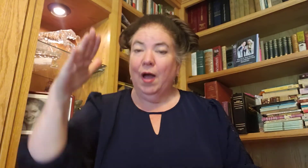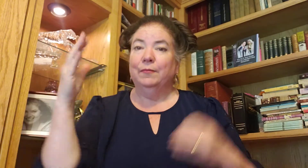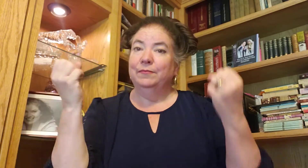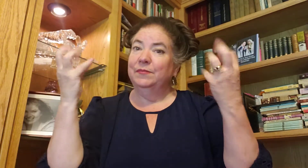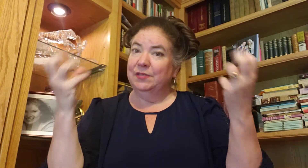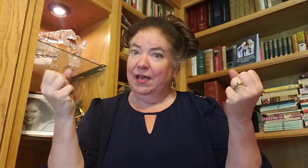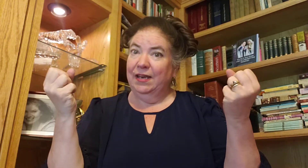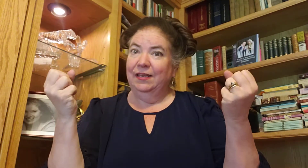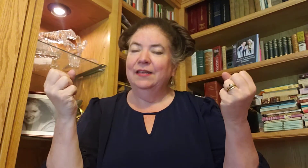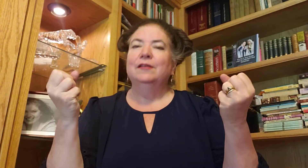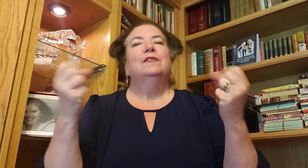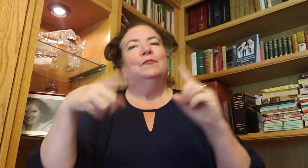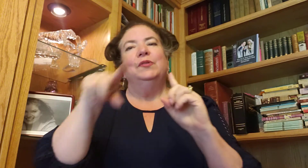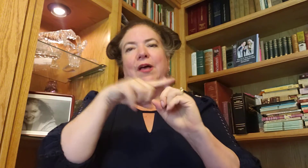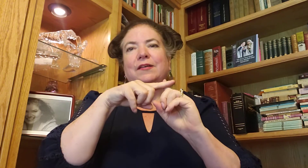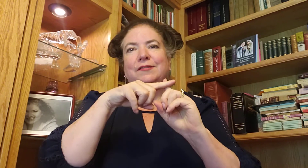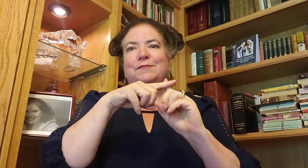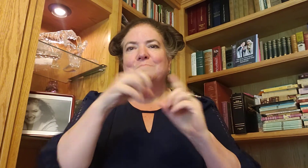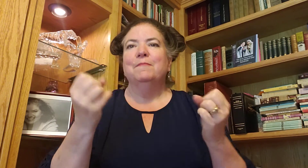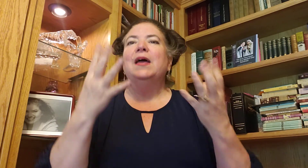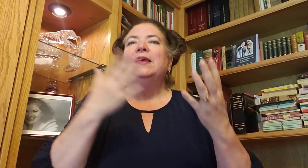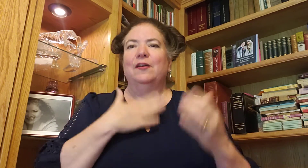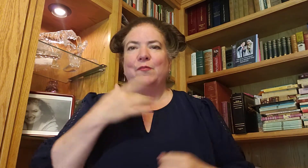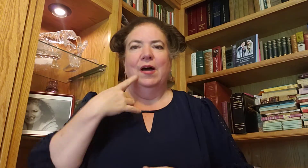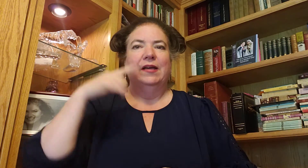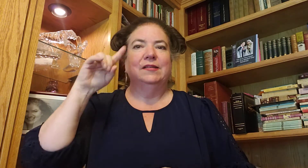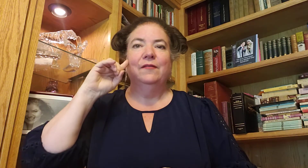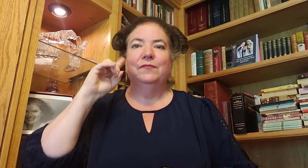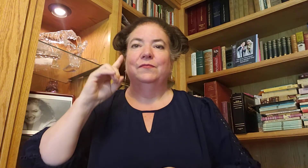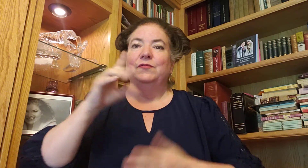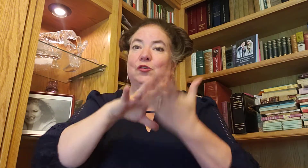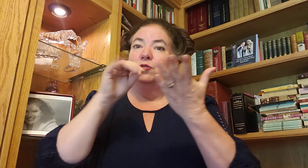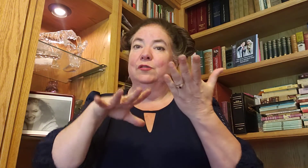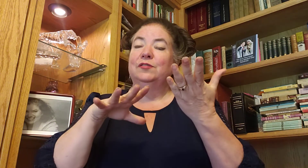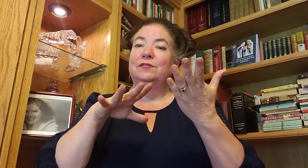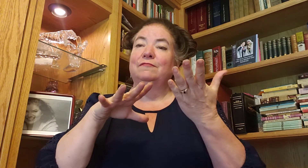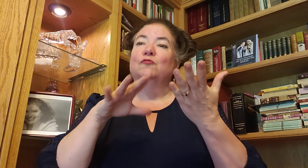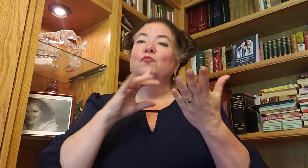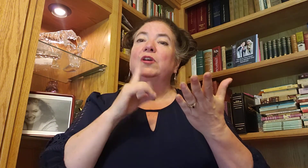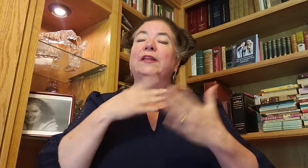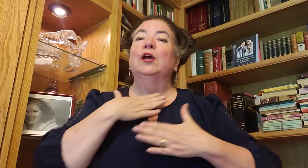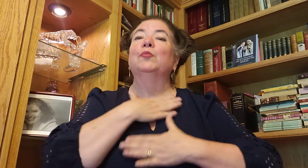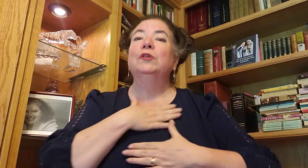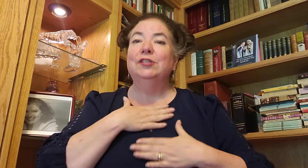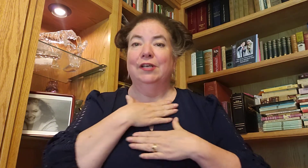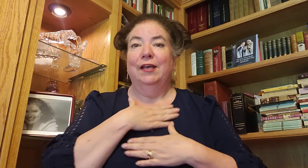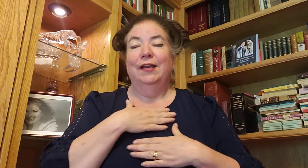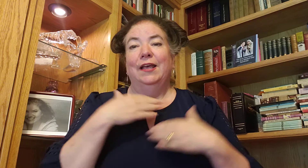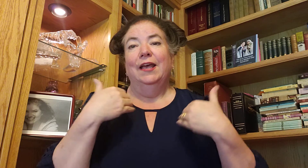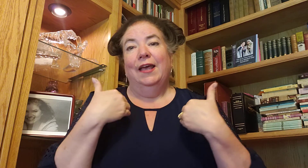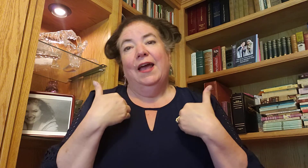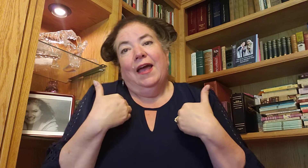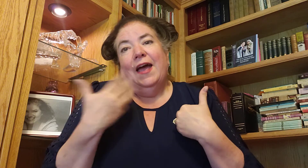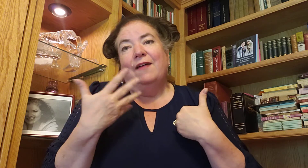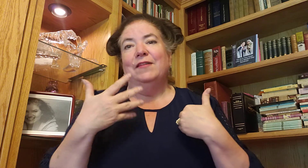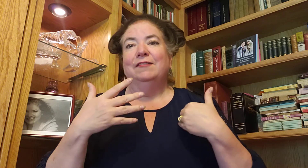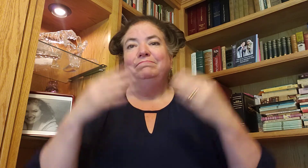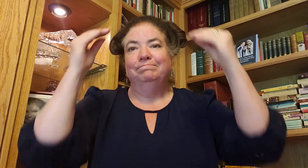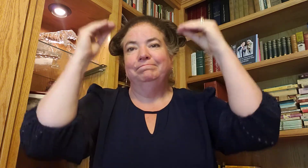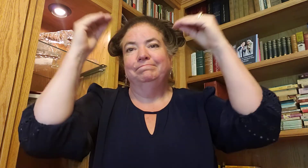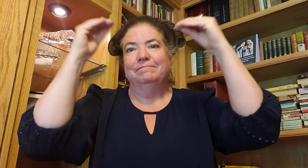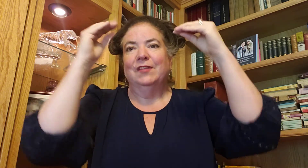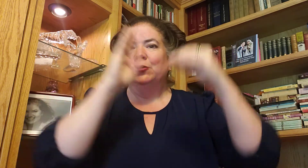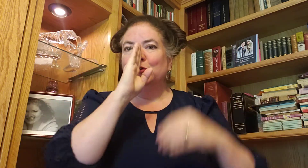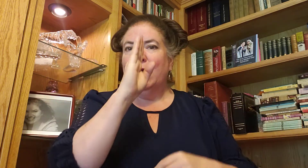up signing. Plus many of my deaf students really appreciate having direct